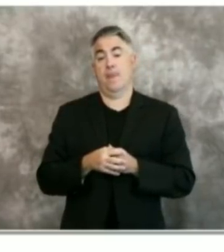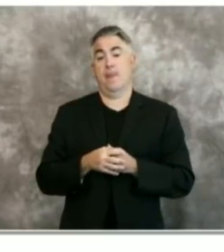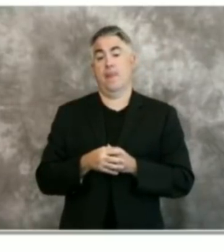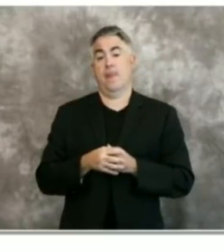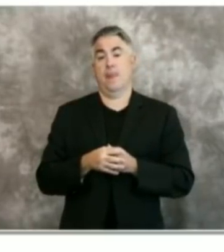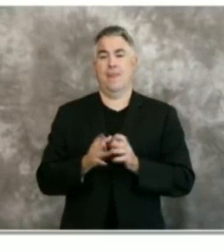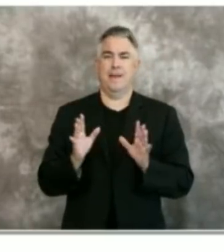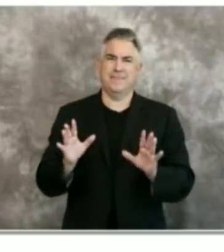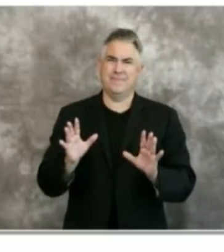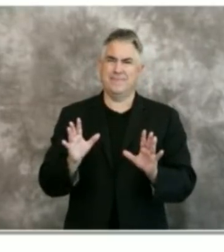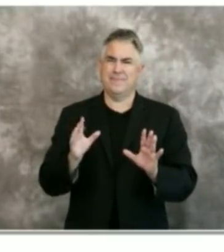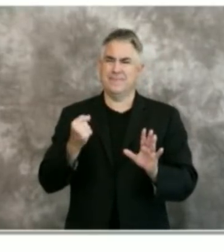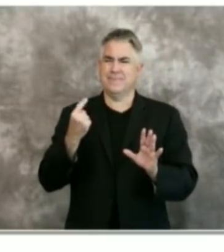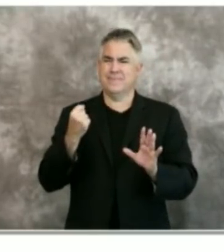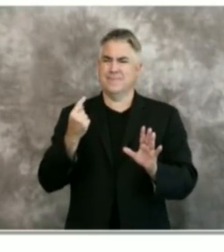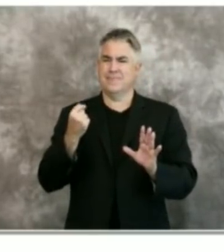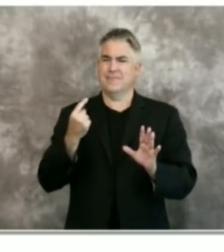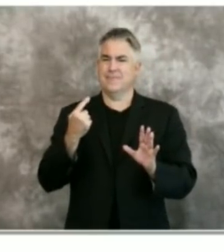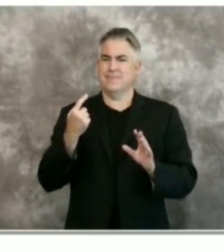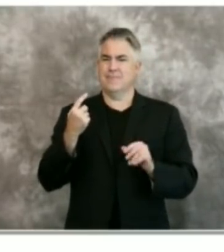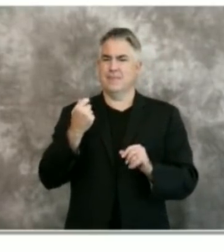TODAY ON OR SAN DIEGO COUNTY